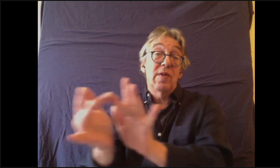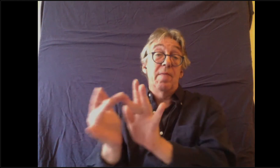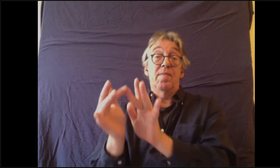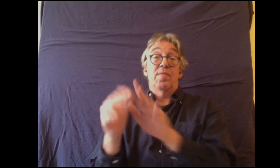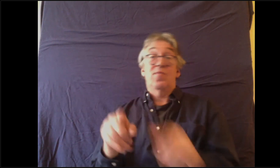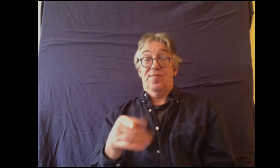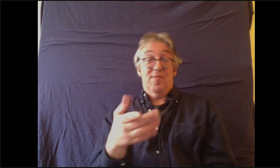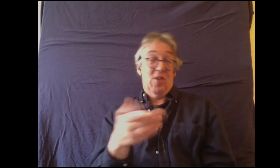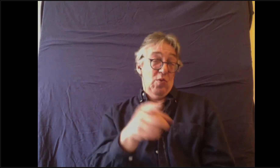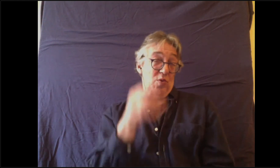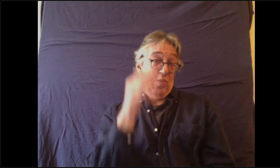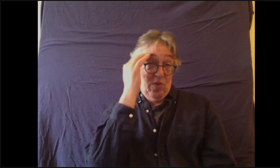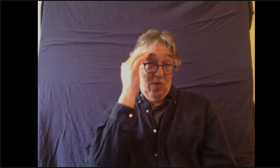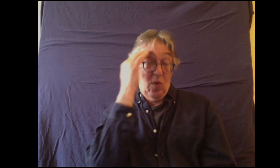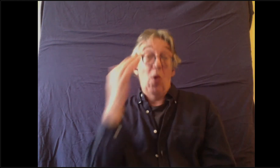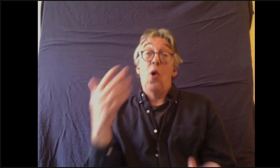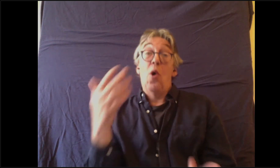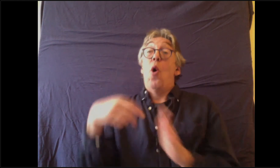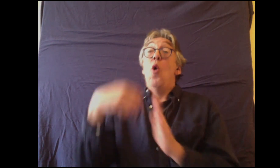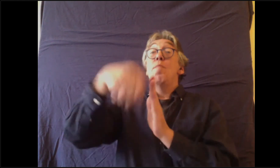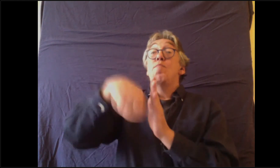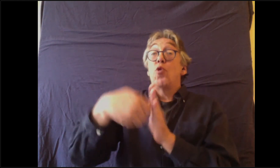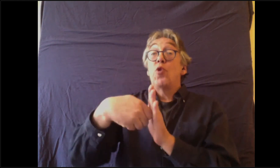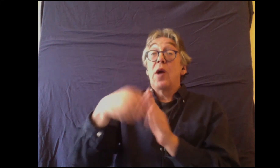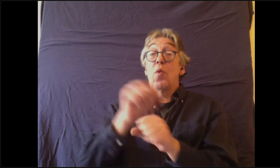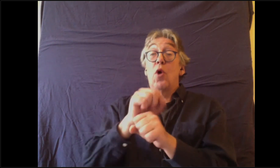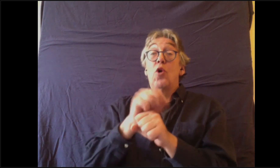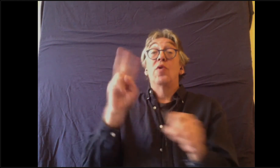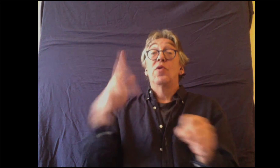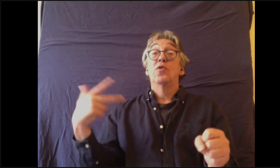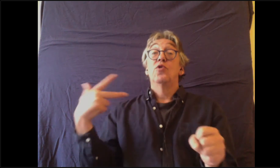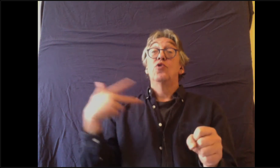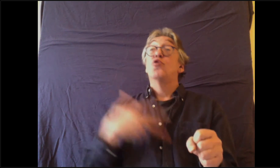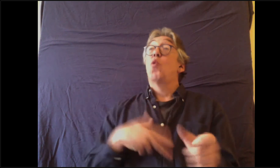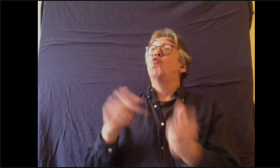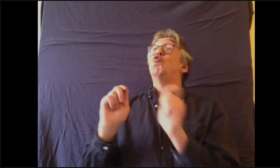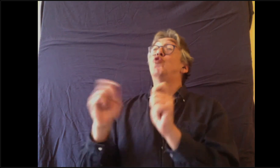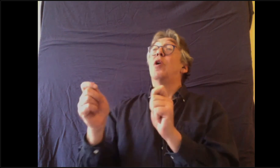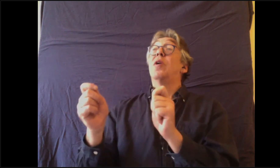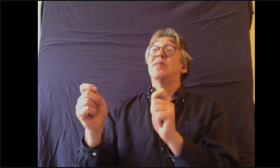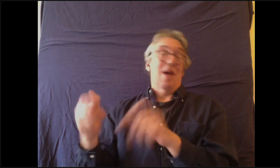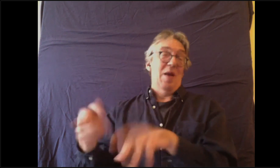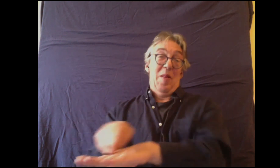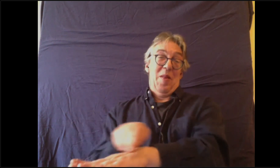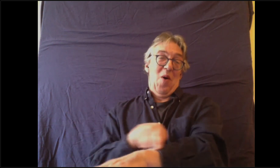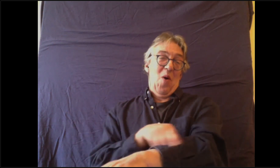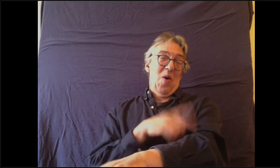and social change is a long and cumberson road to ealk down